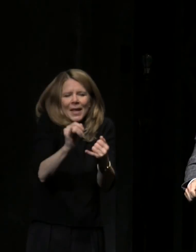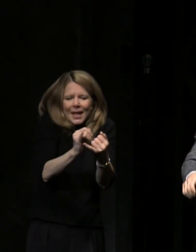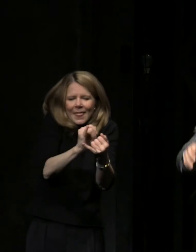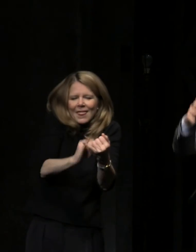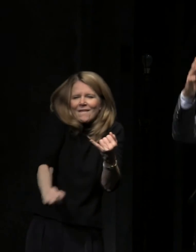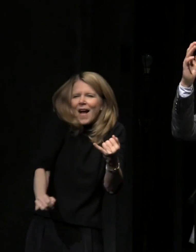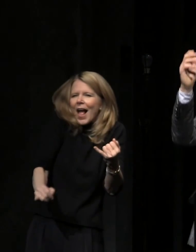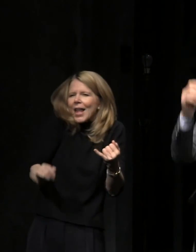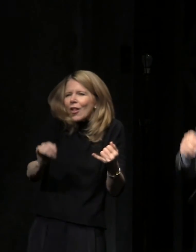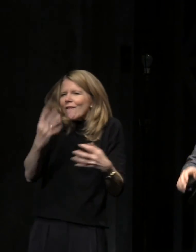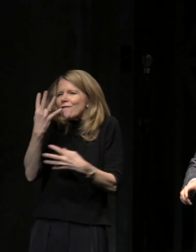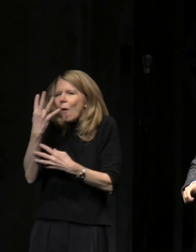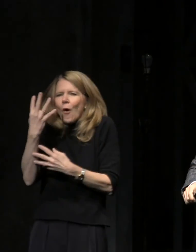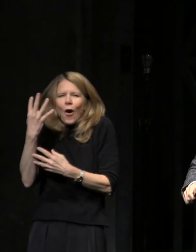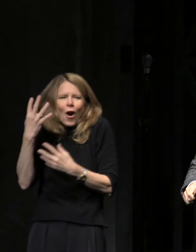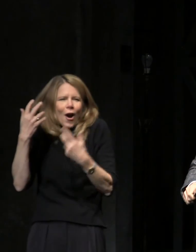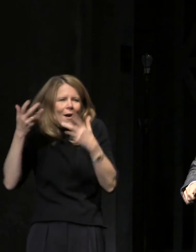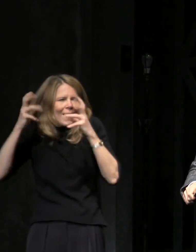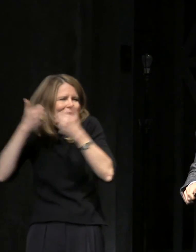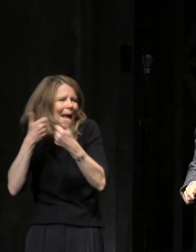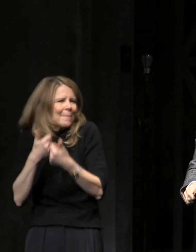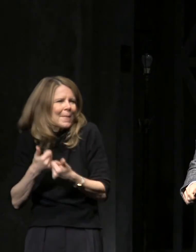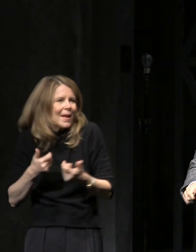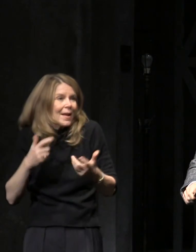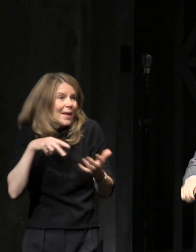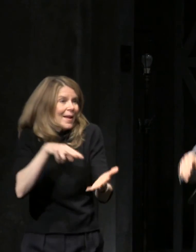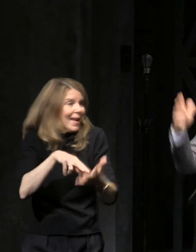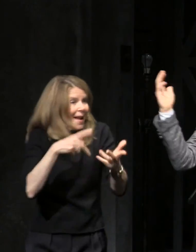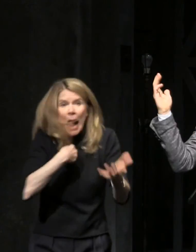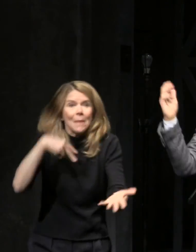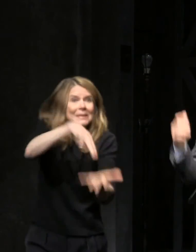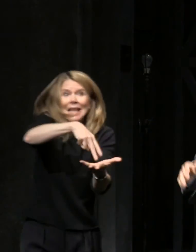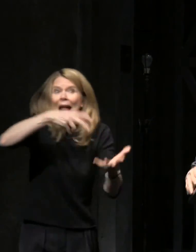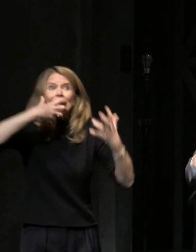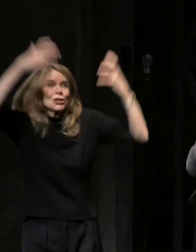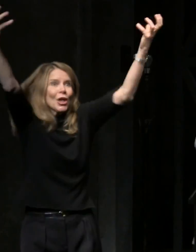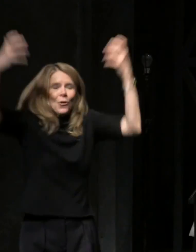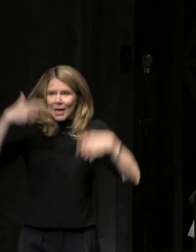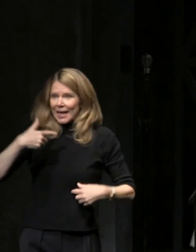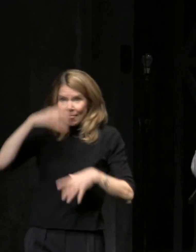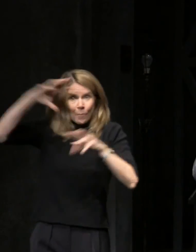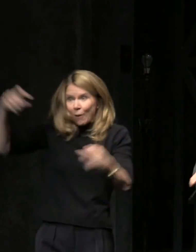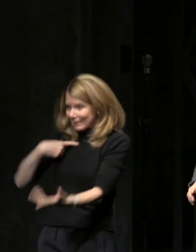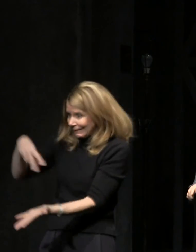We're all cheering, screaming, yelling. I'm standing, the President is standing. I have